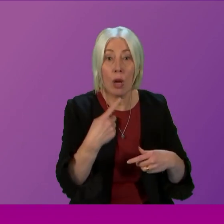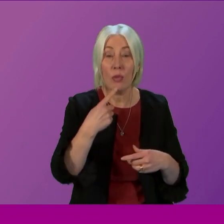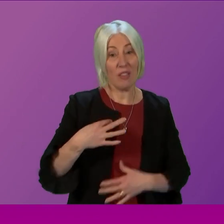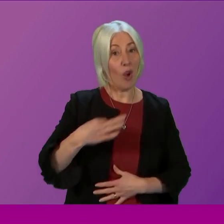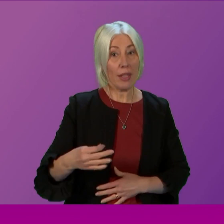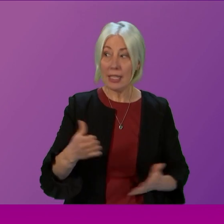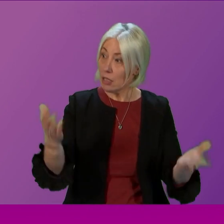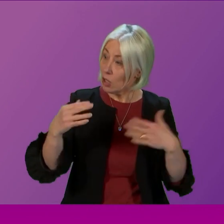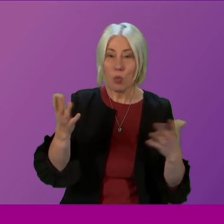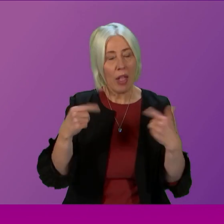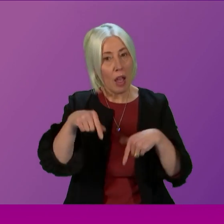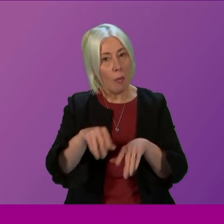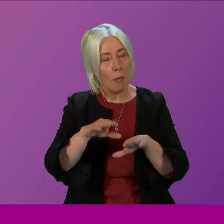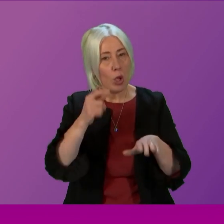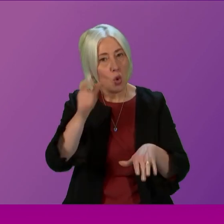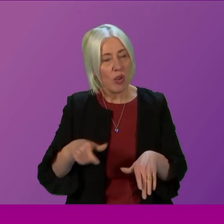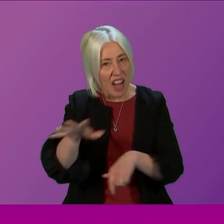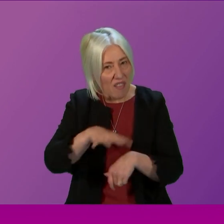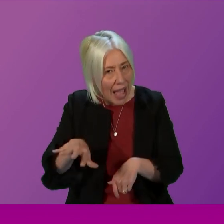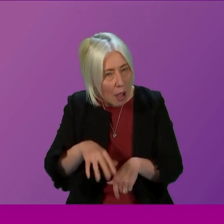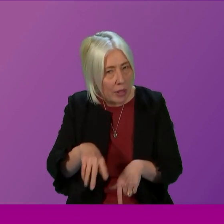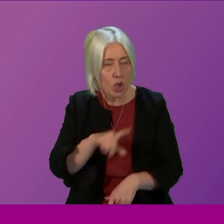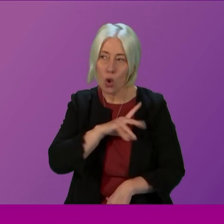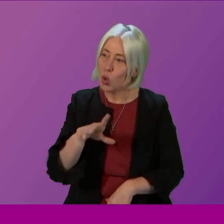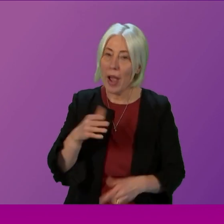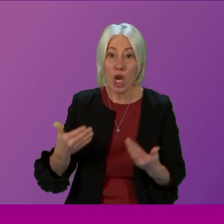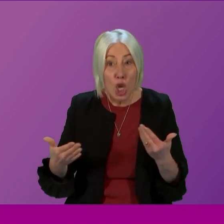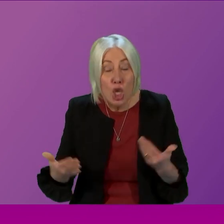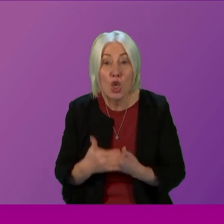Will the First Minister consider launching a renewed drive to encourage more potential